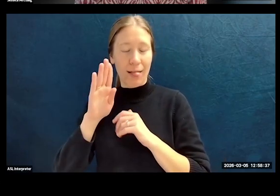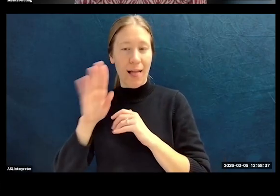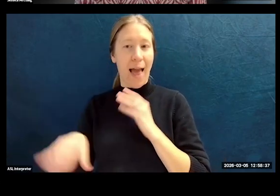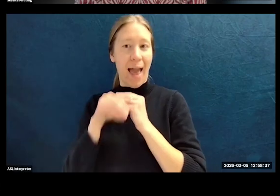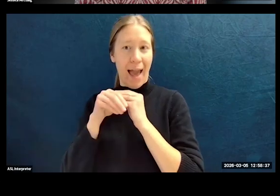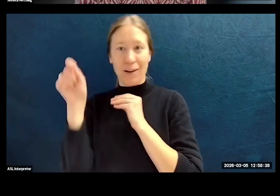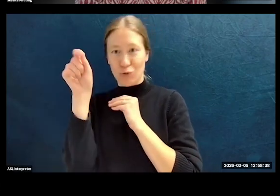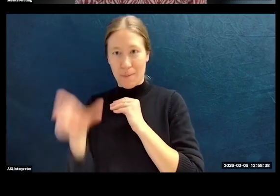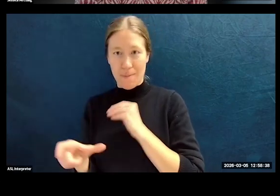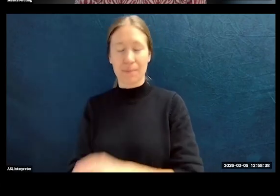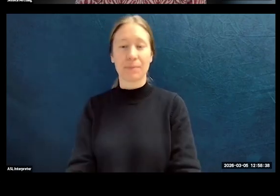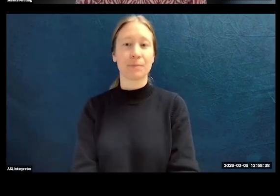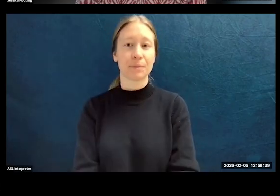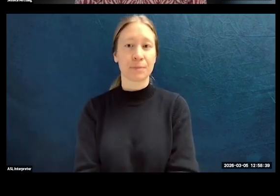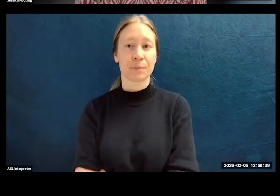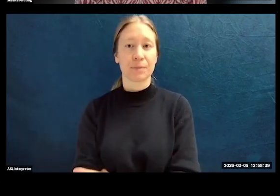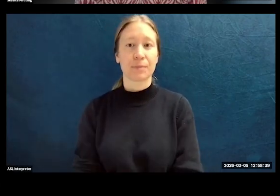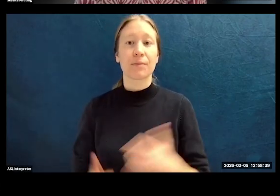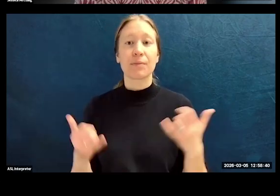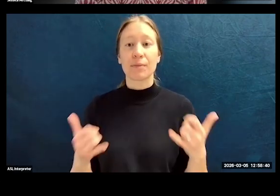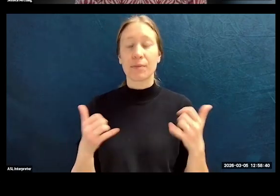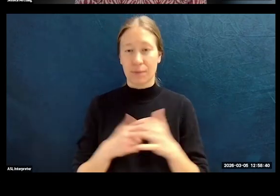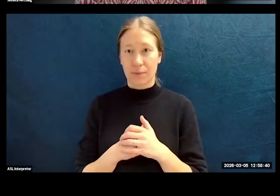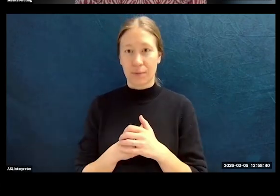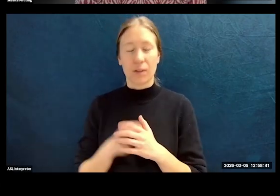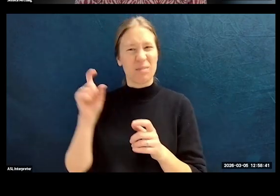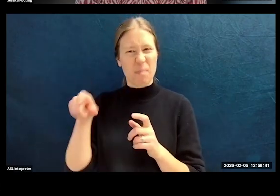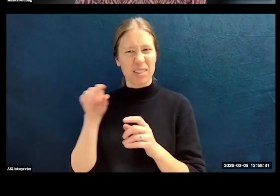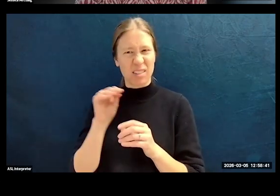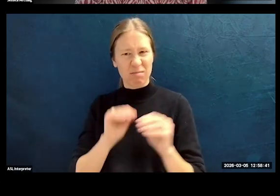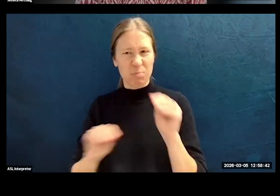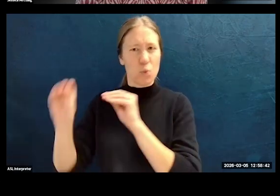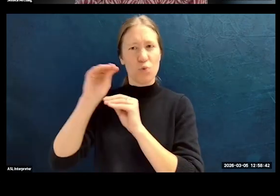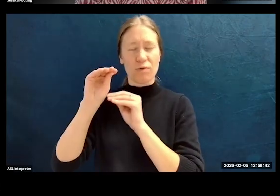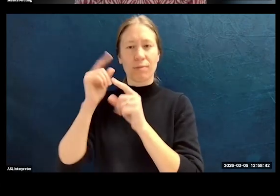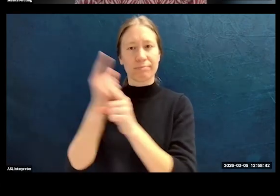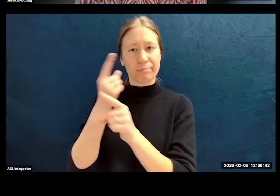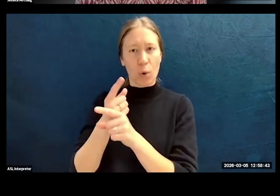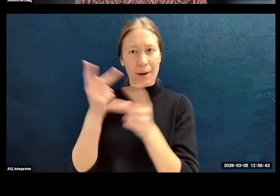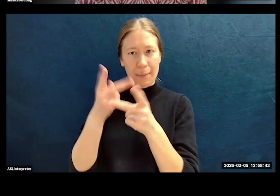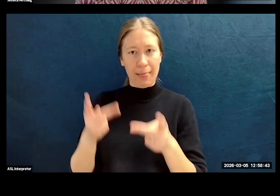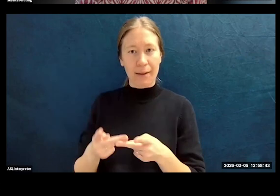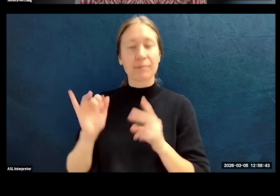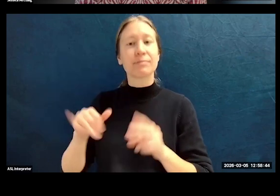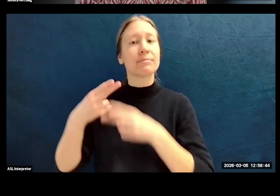Next, we need to move the heading level 1 tag to the proper place in the tree. This is also known as nesting.